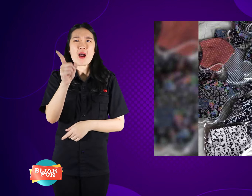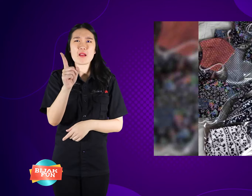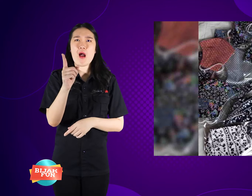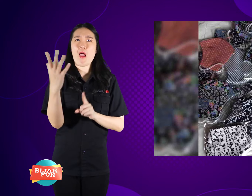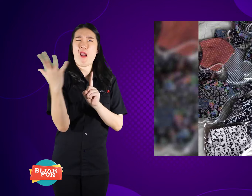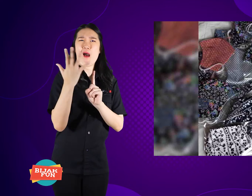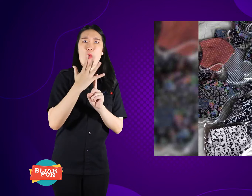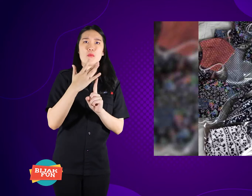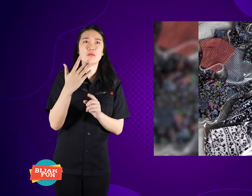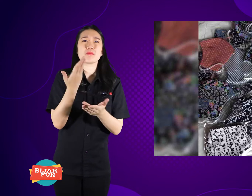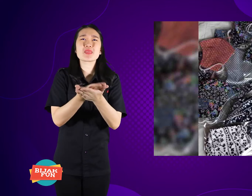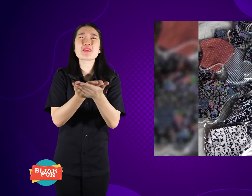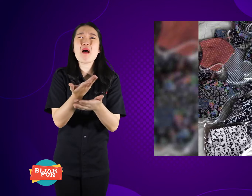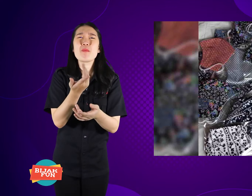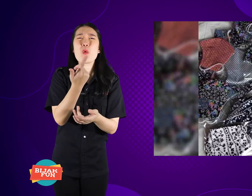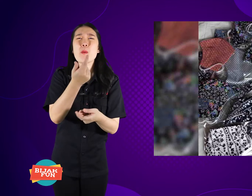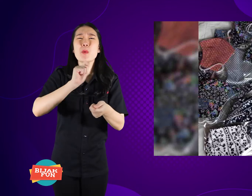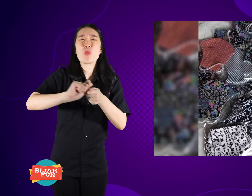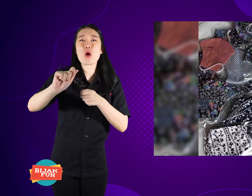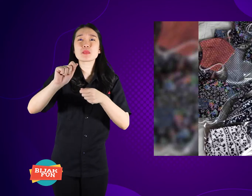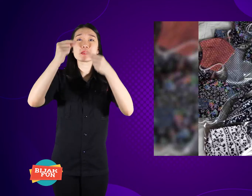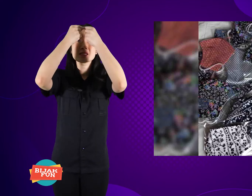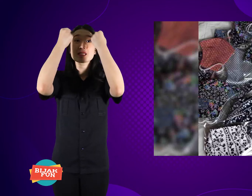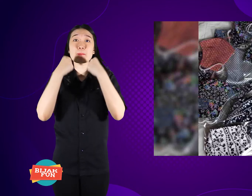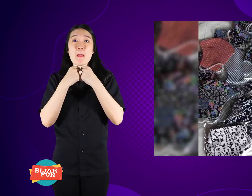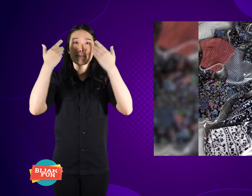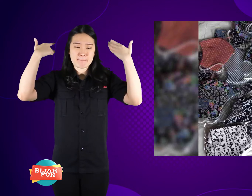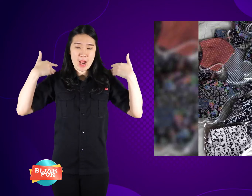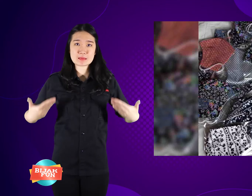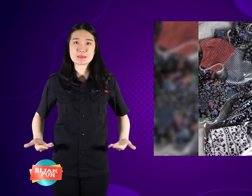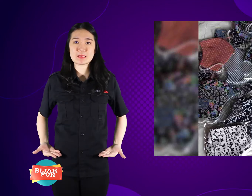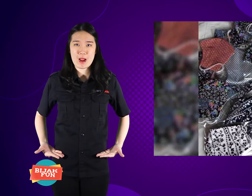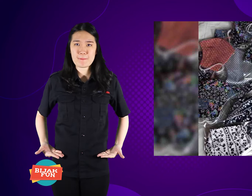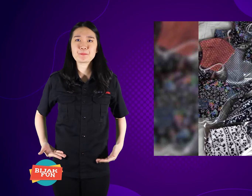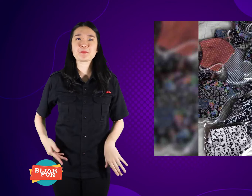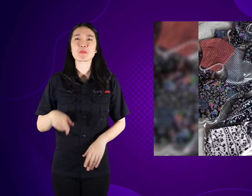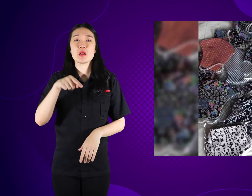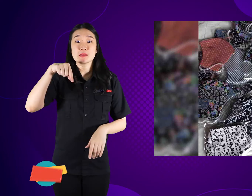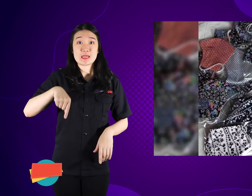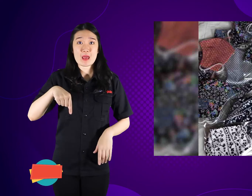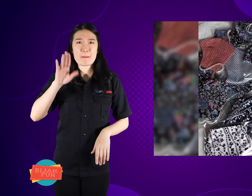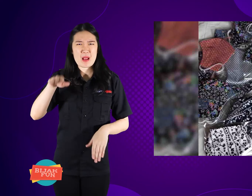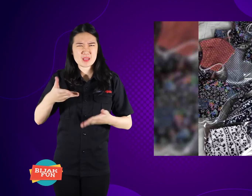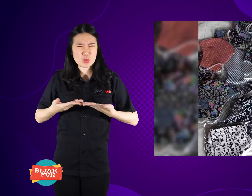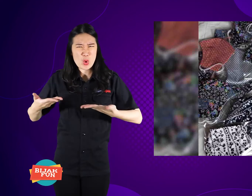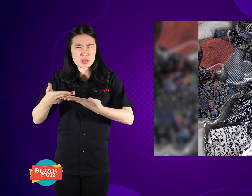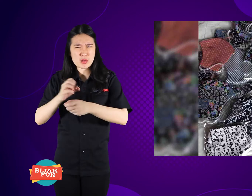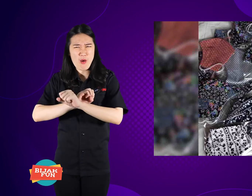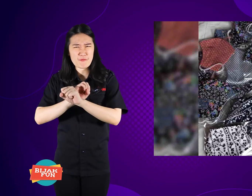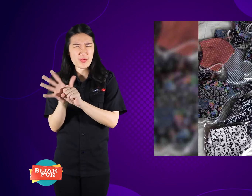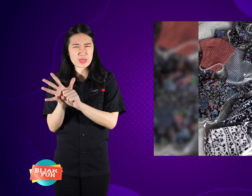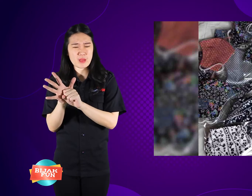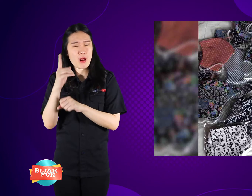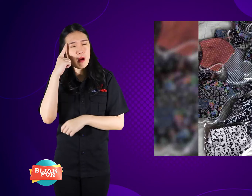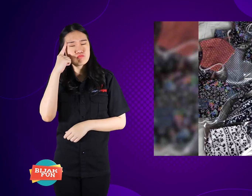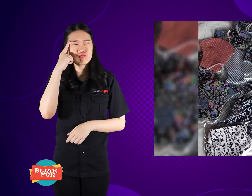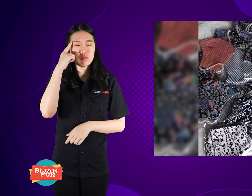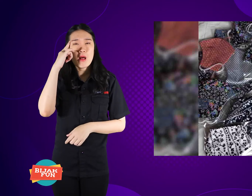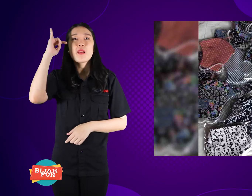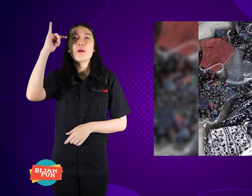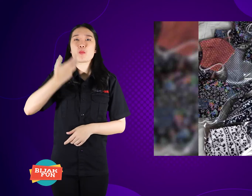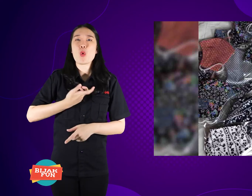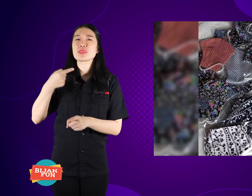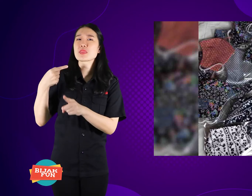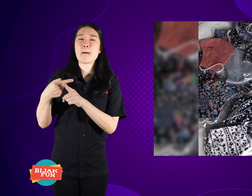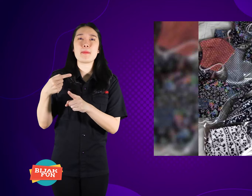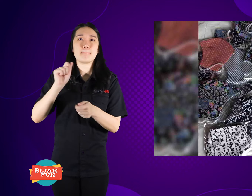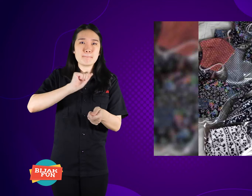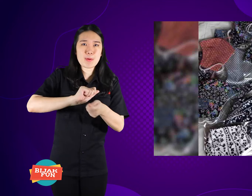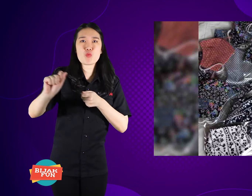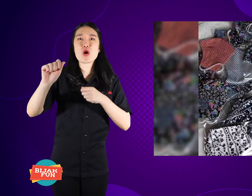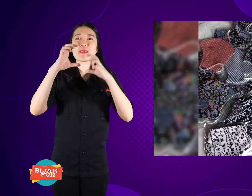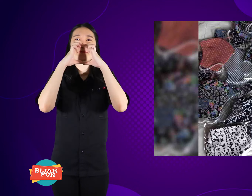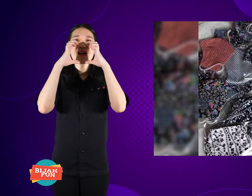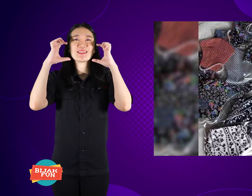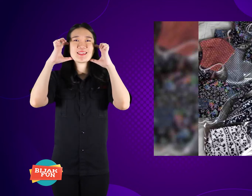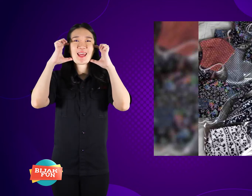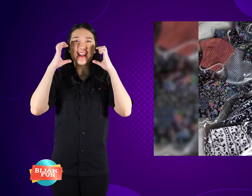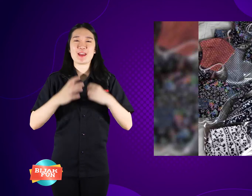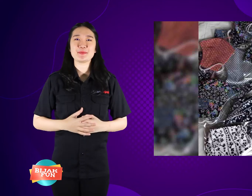There is also a request to make an order Syar'i hijab, and the idea of making masks.